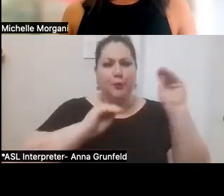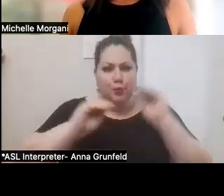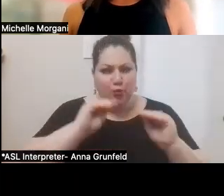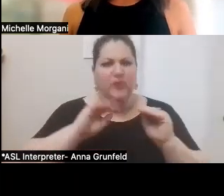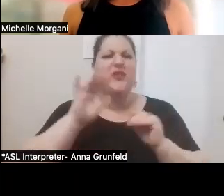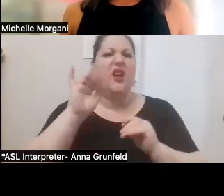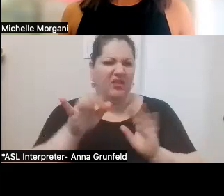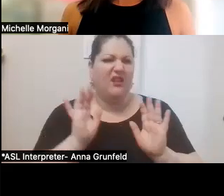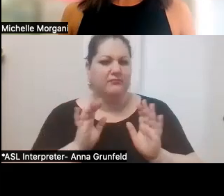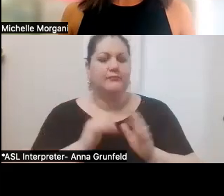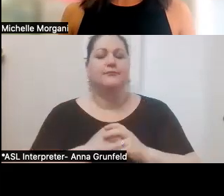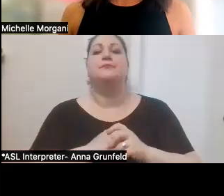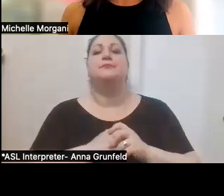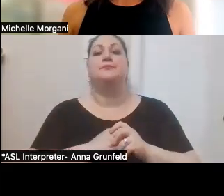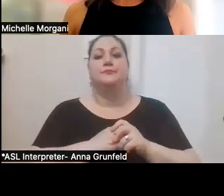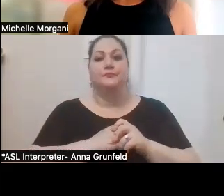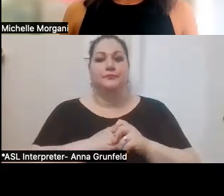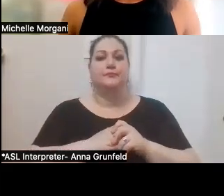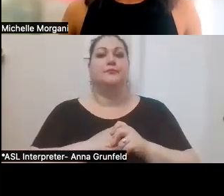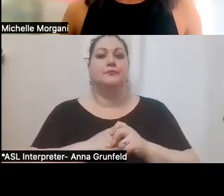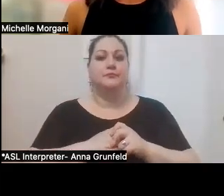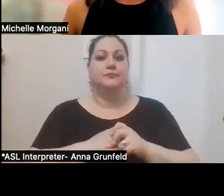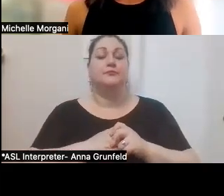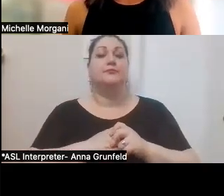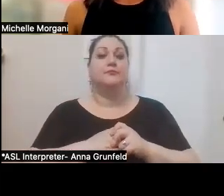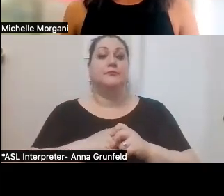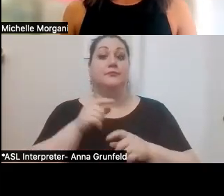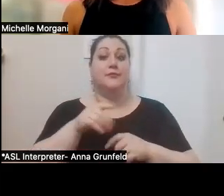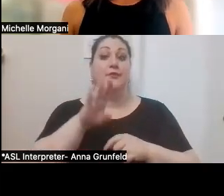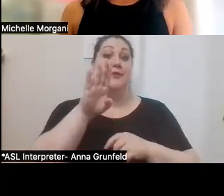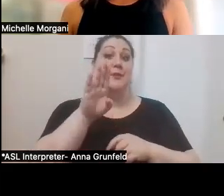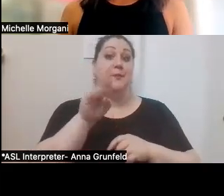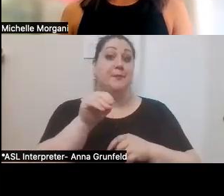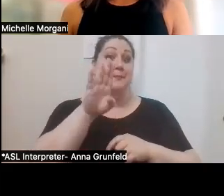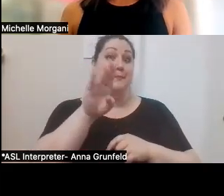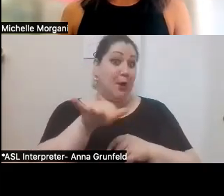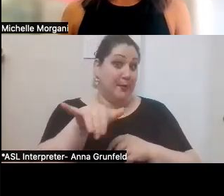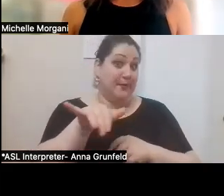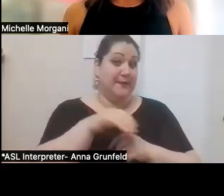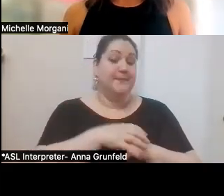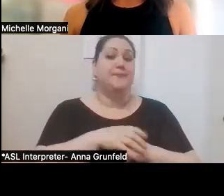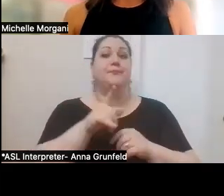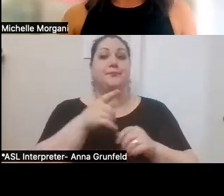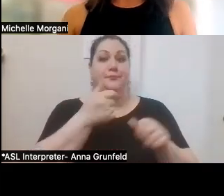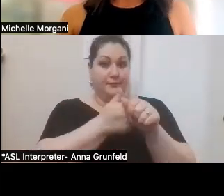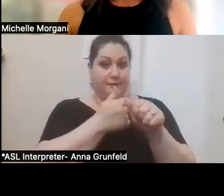So, this is this is Bobby, who has a diagnosis of mild cerebral palsy.